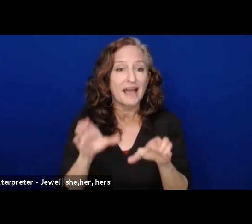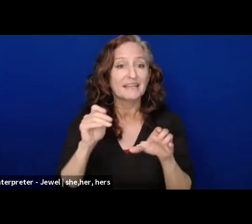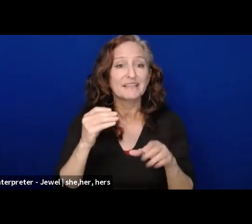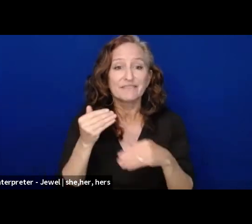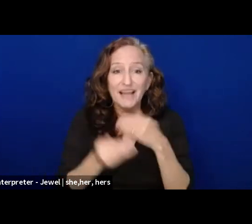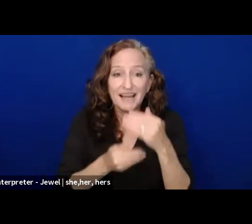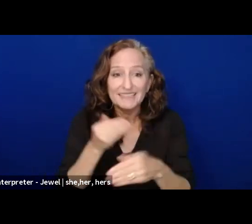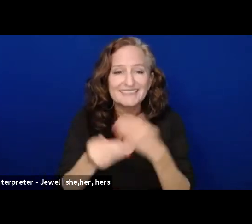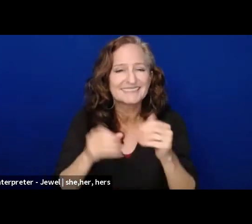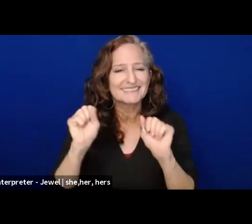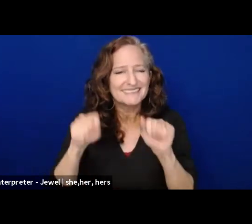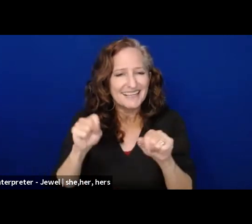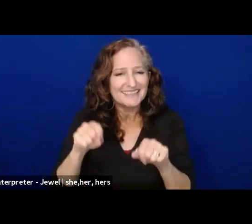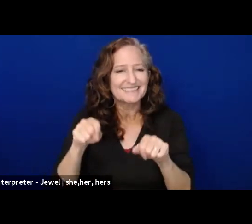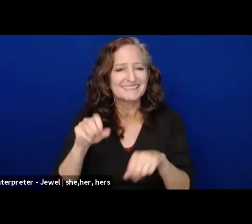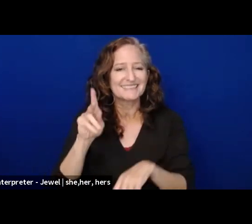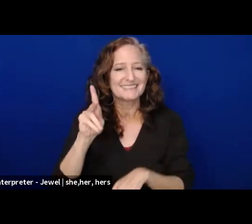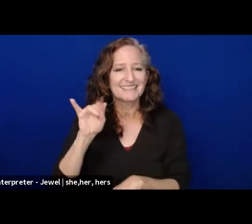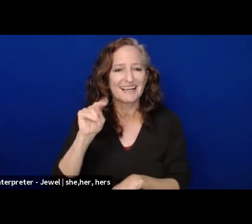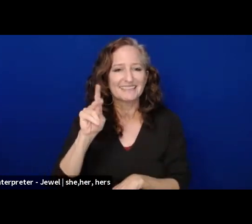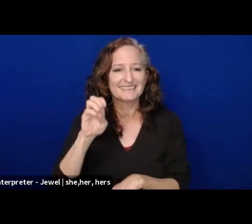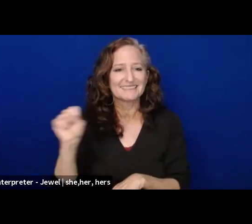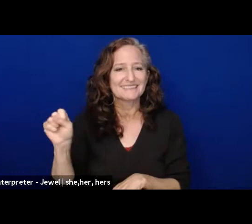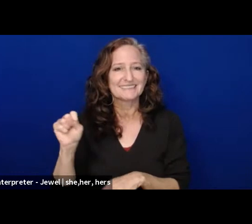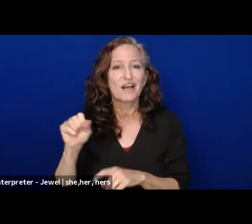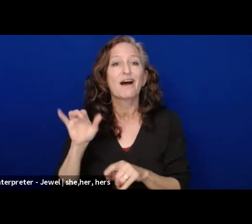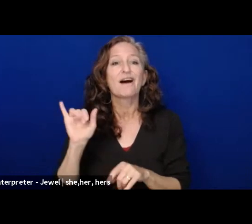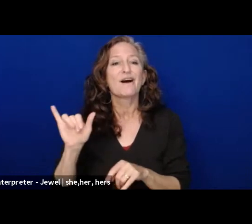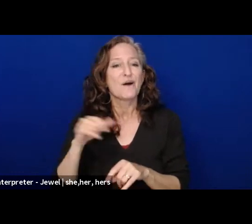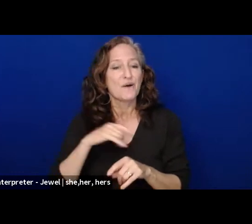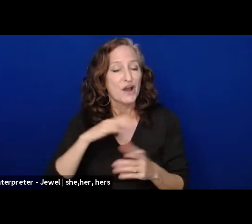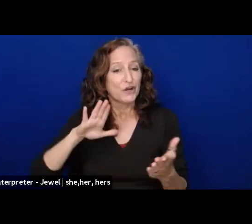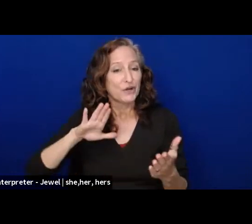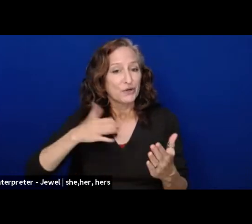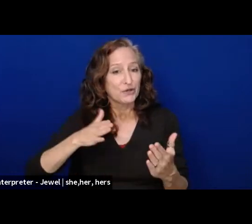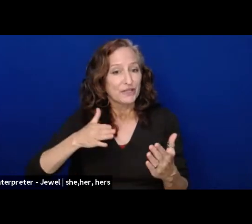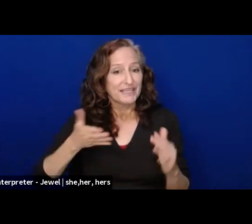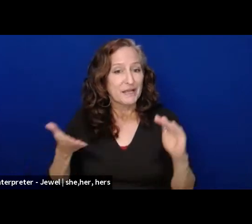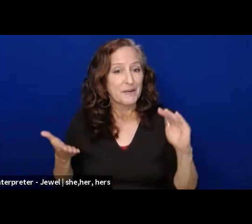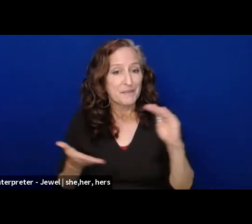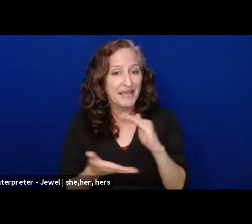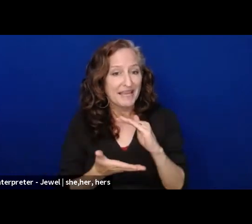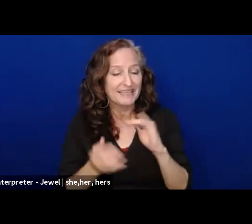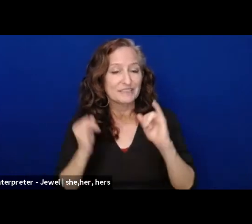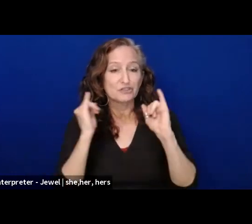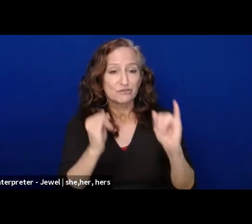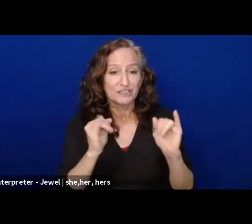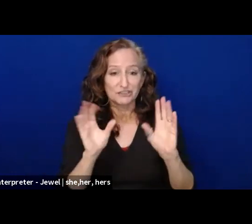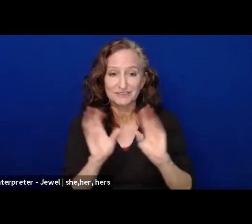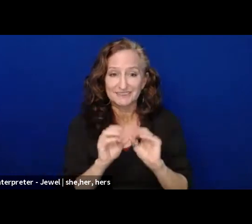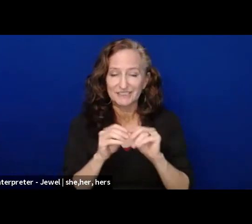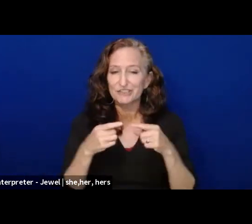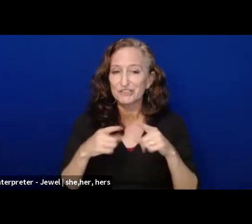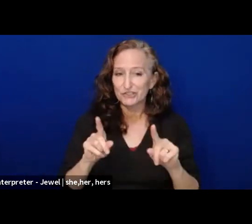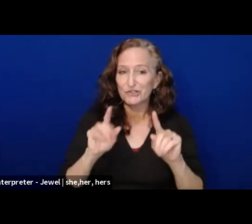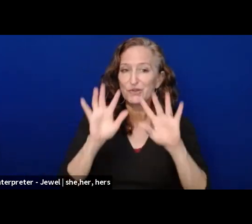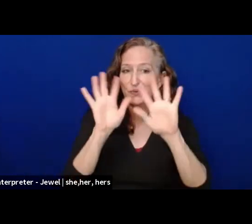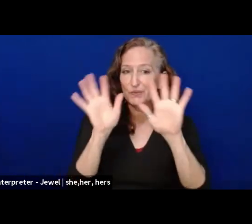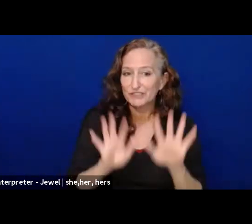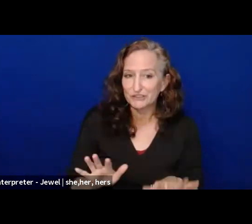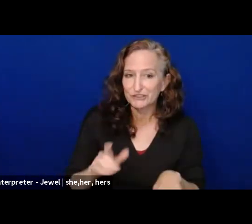Gino did a cookie bake instruction session during the winter holidays. I know a team that